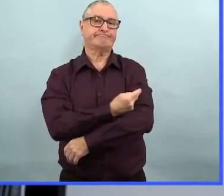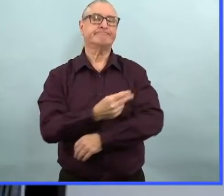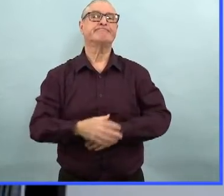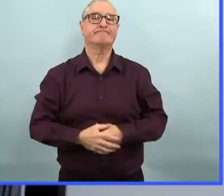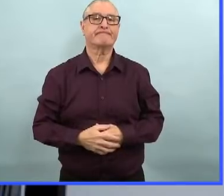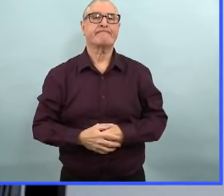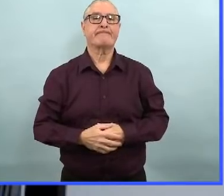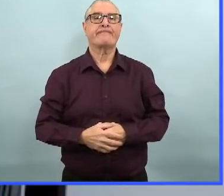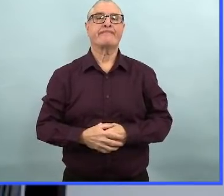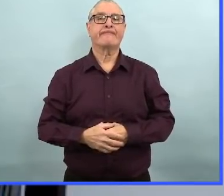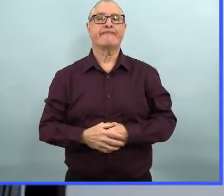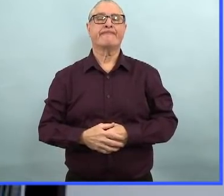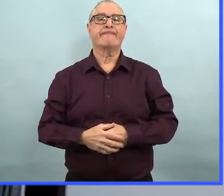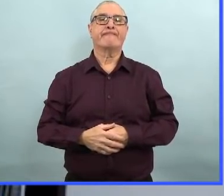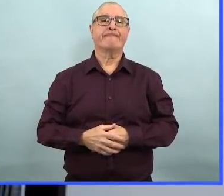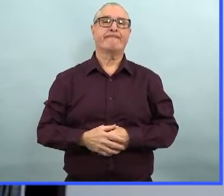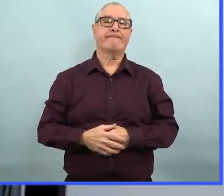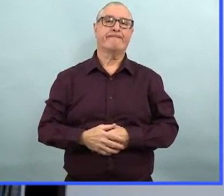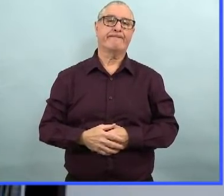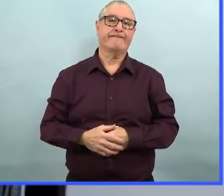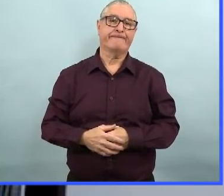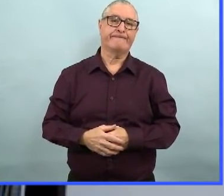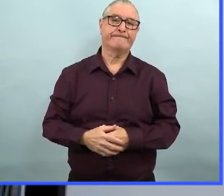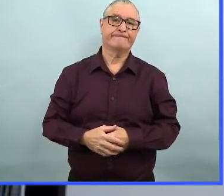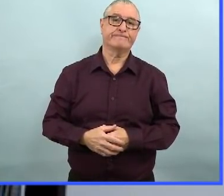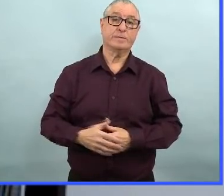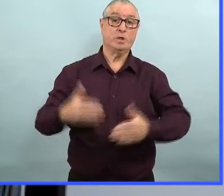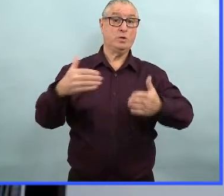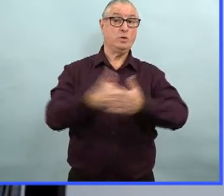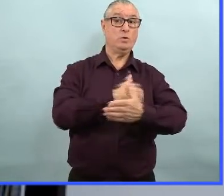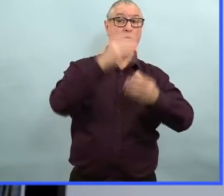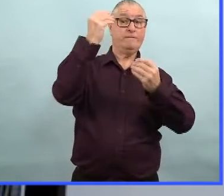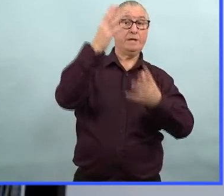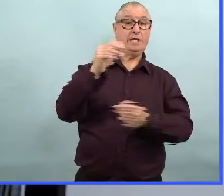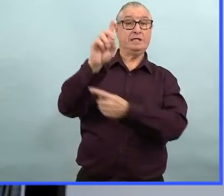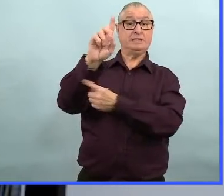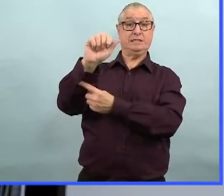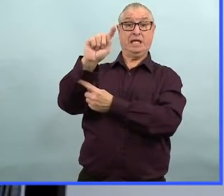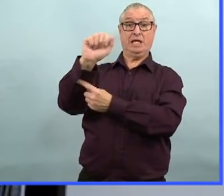the data also shows that people who are vaccinated if they are infected are less